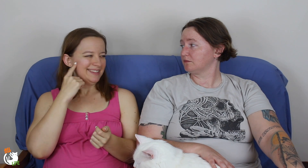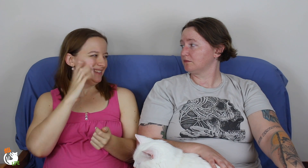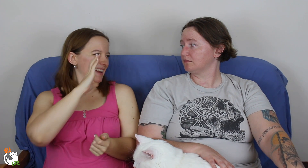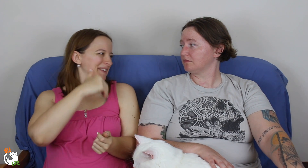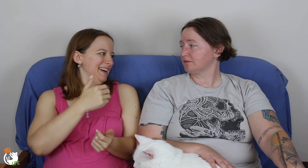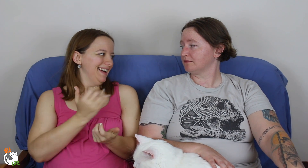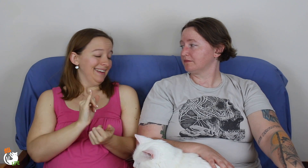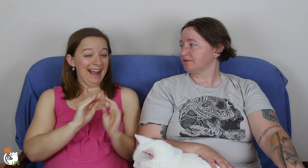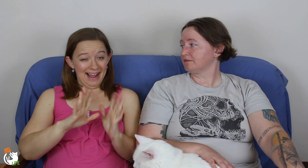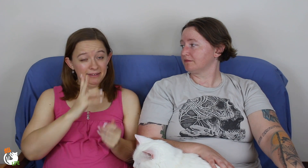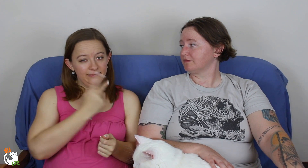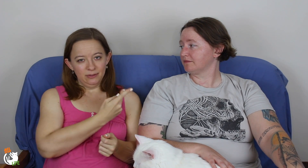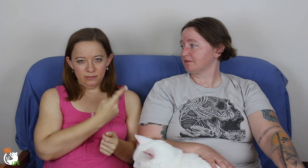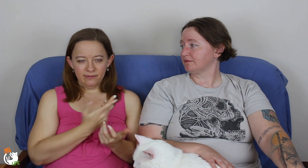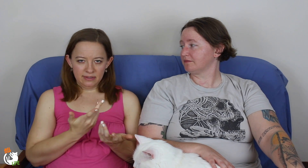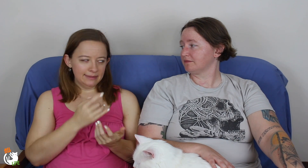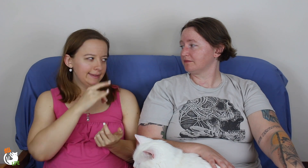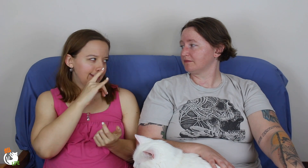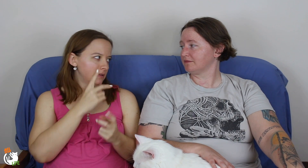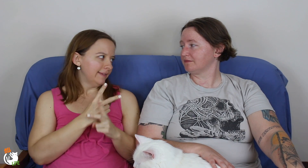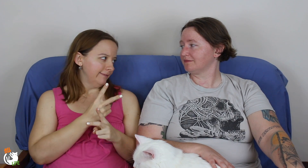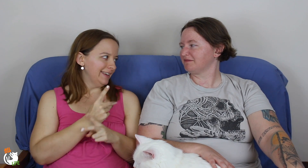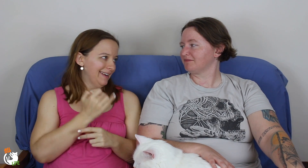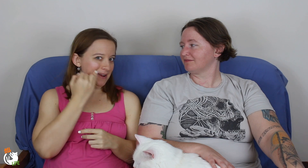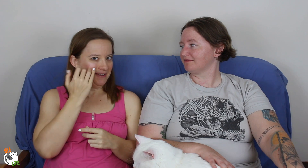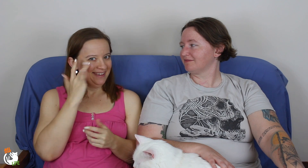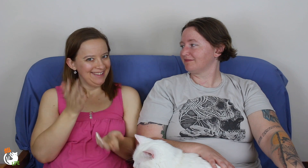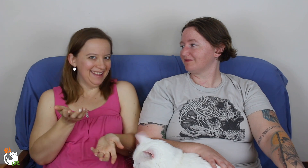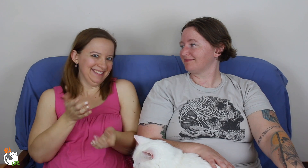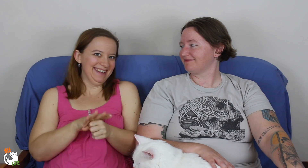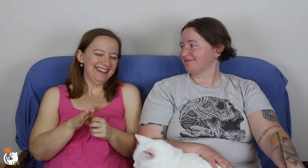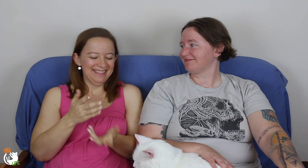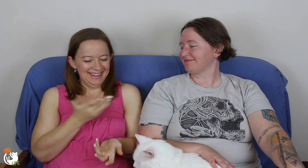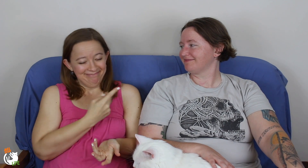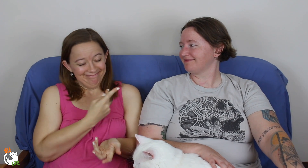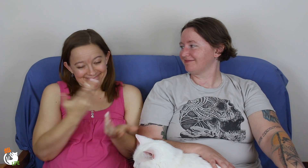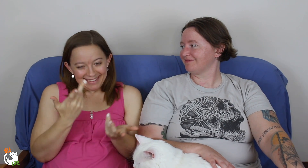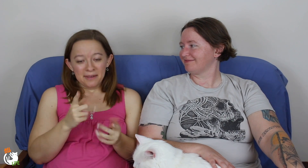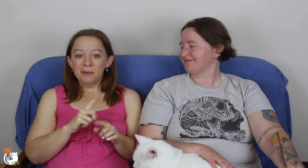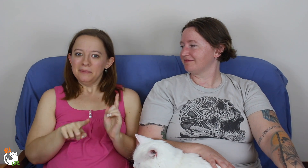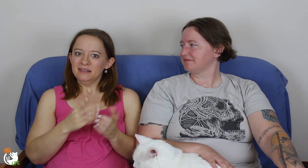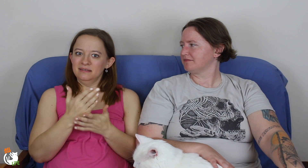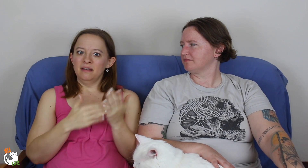I know it sounds kind of odd and obvious. With us two, they'll figure it out. You know, if they're intelligent enough, they'll get it.